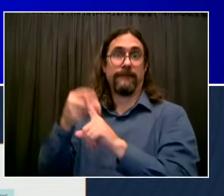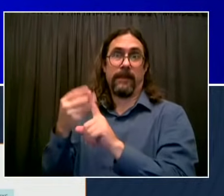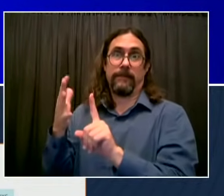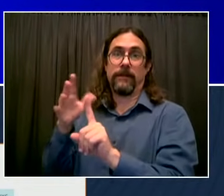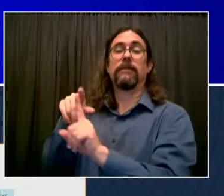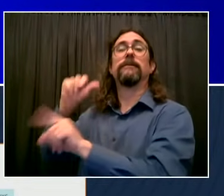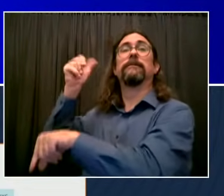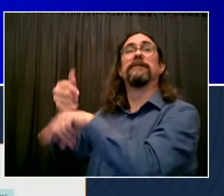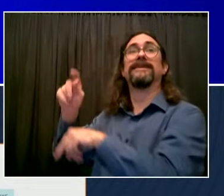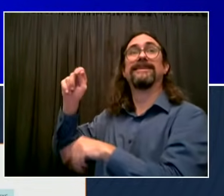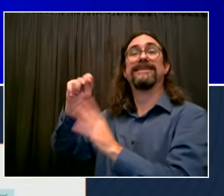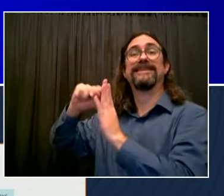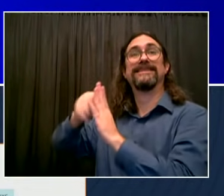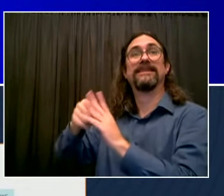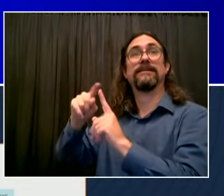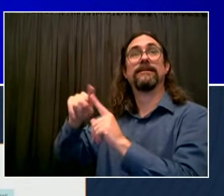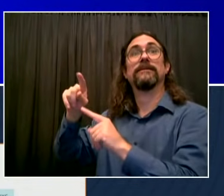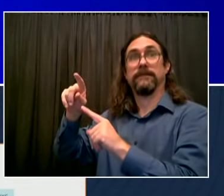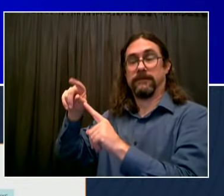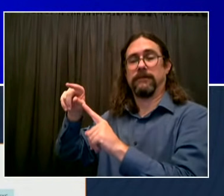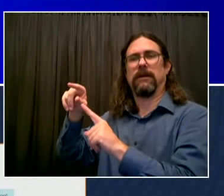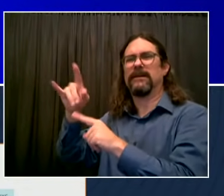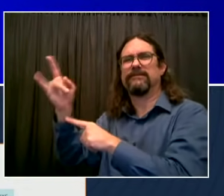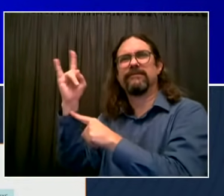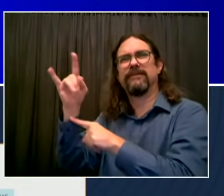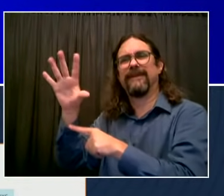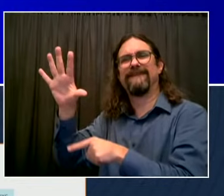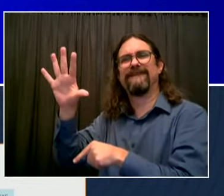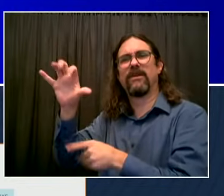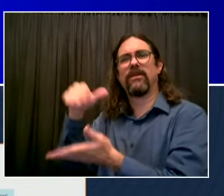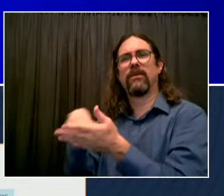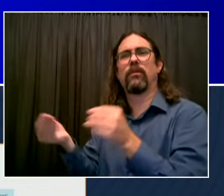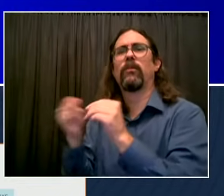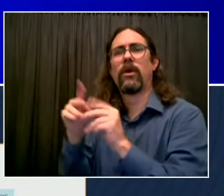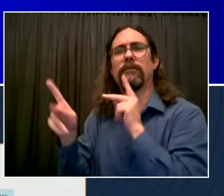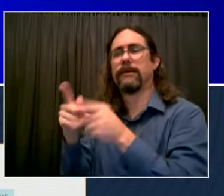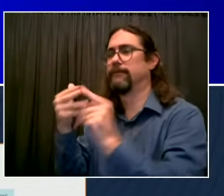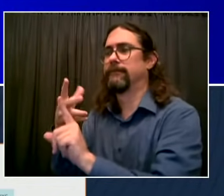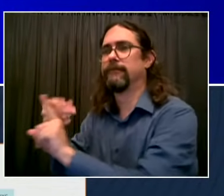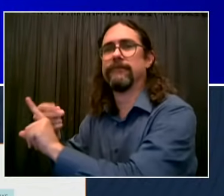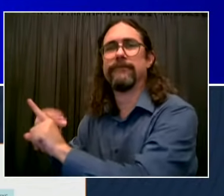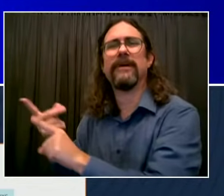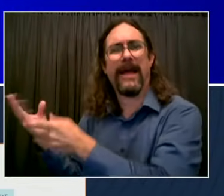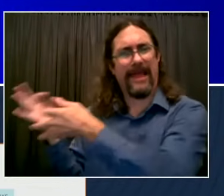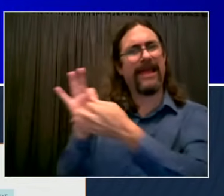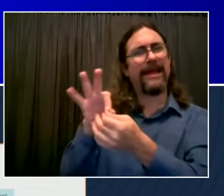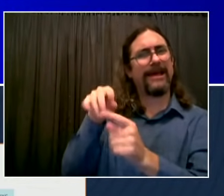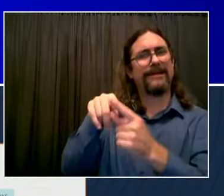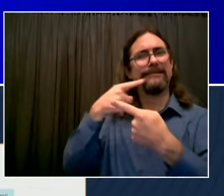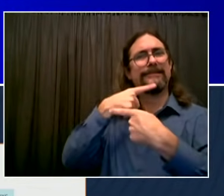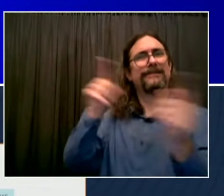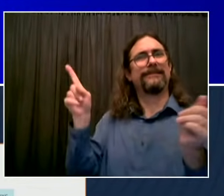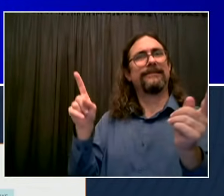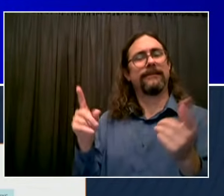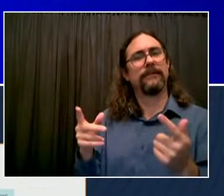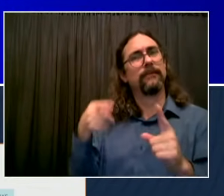MARK, BUT THEN WE HIT NEARLY 5.5 MILLION AS A RESULT OF THESE ADDITIONAL STRATEGIES.